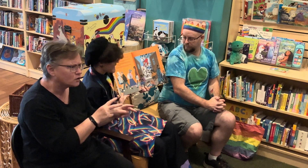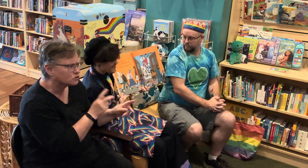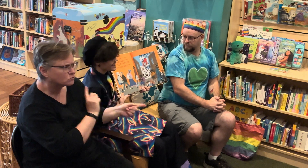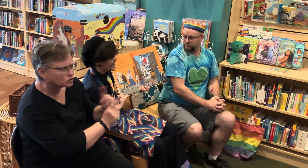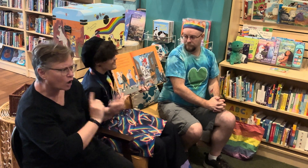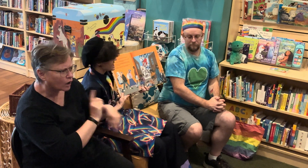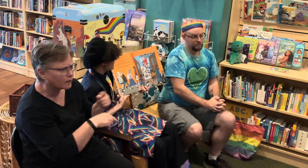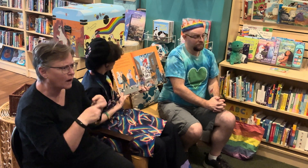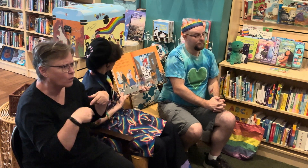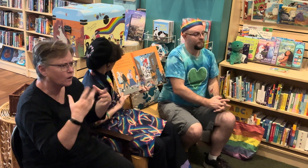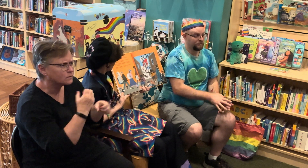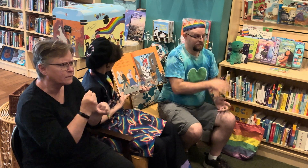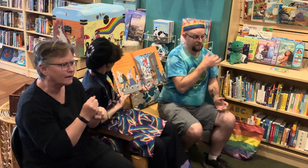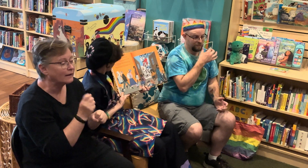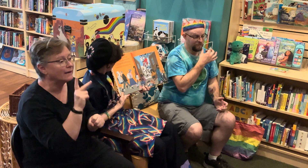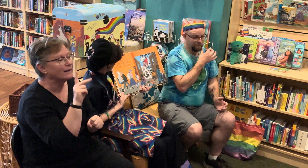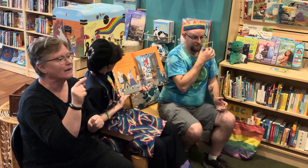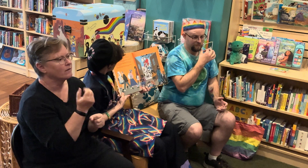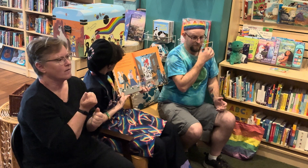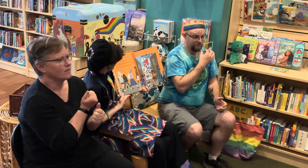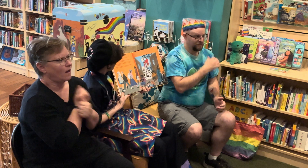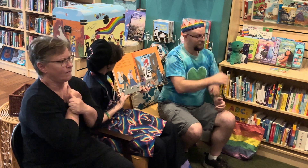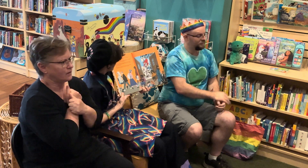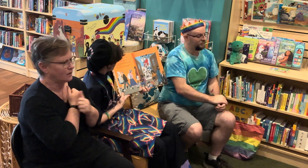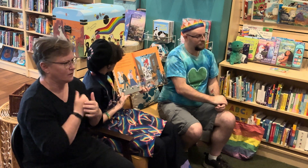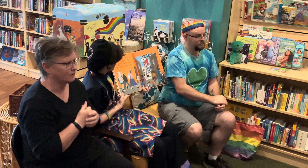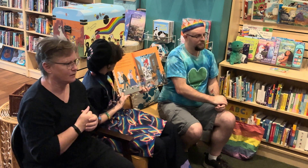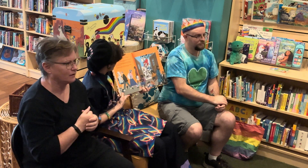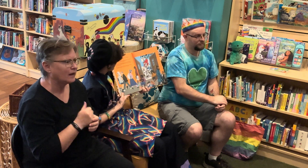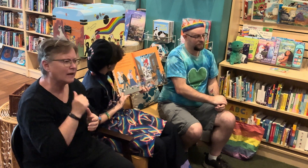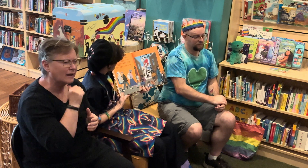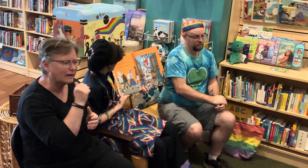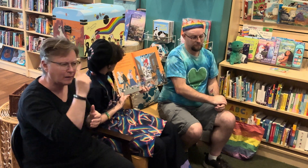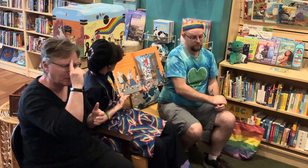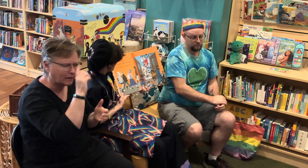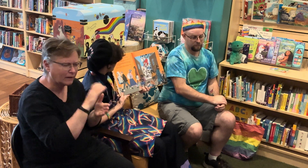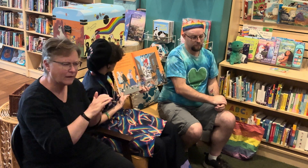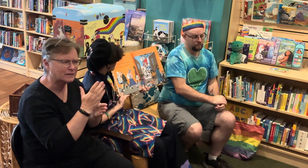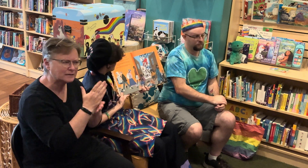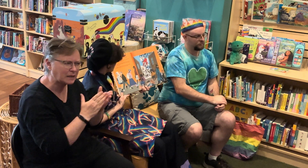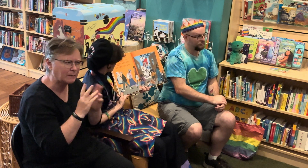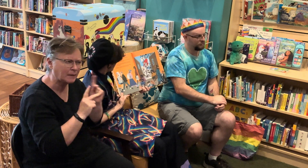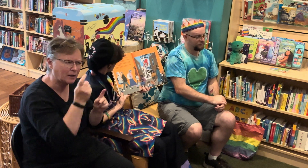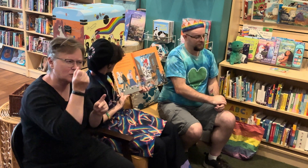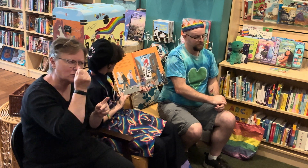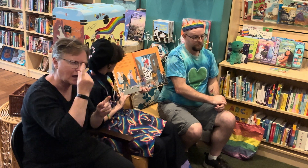Keith loved it. He didn't believe that some people understood art while others don't, or